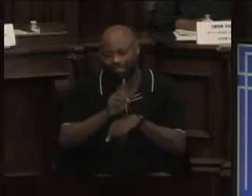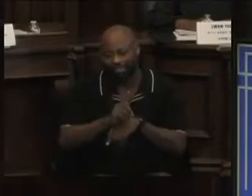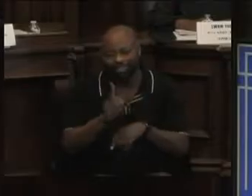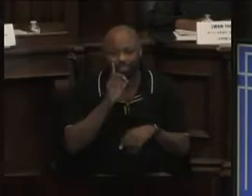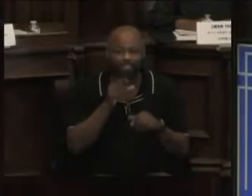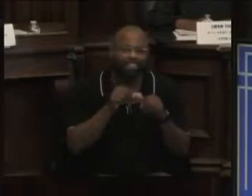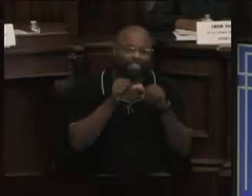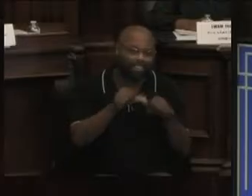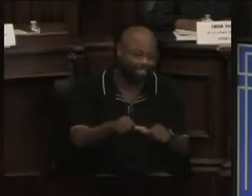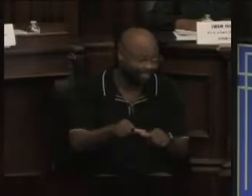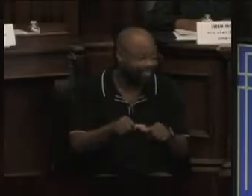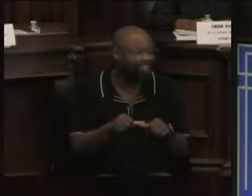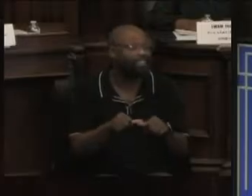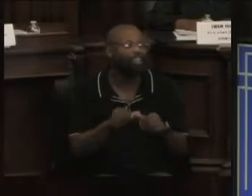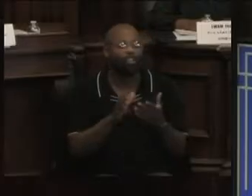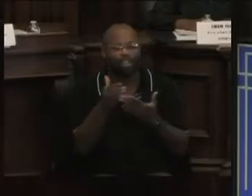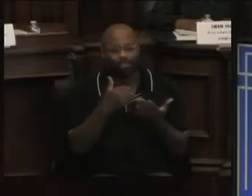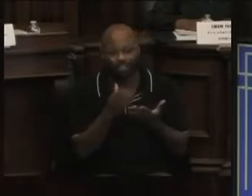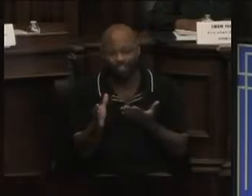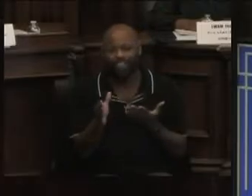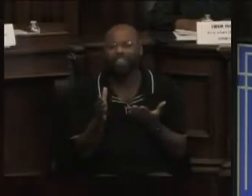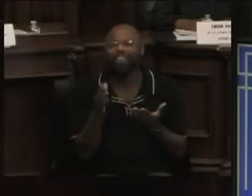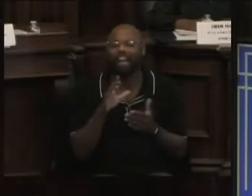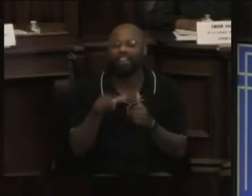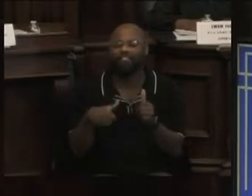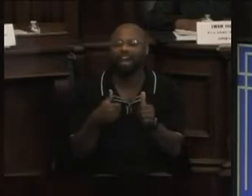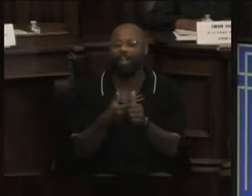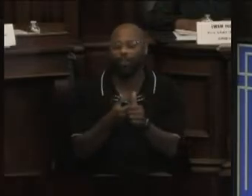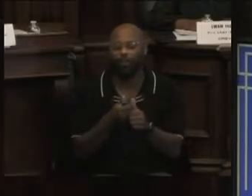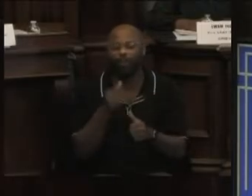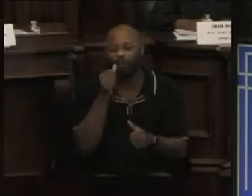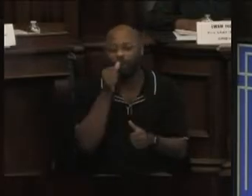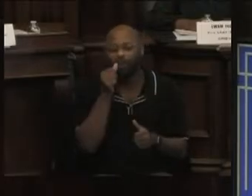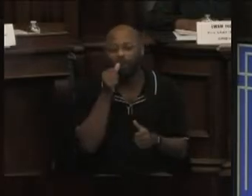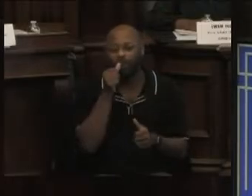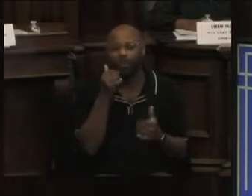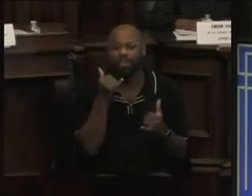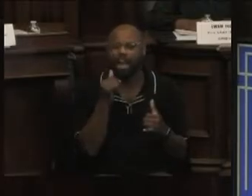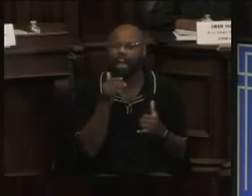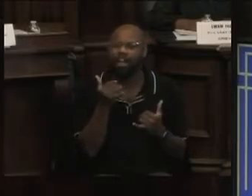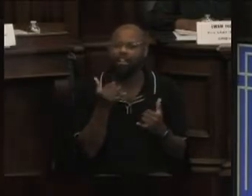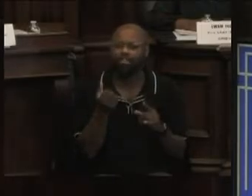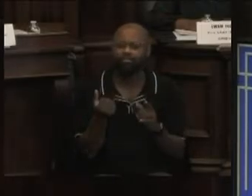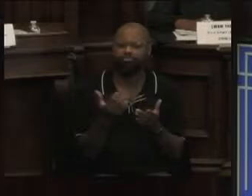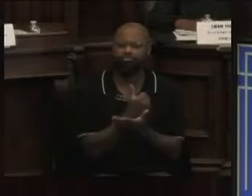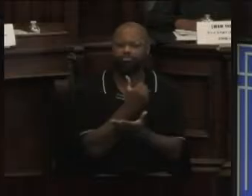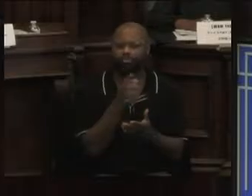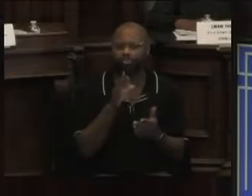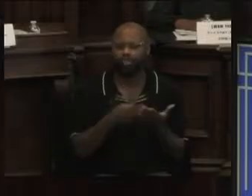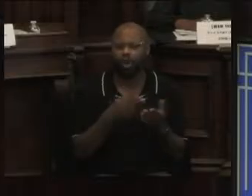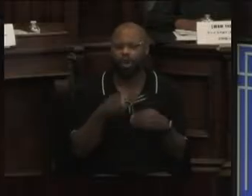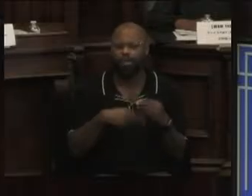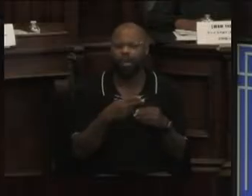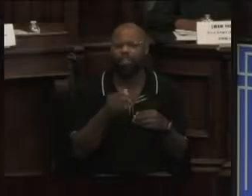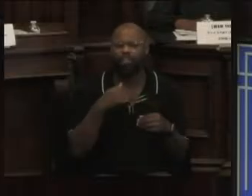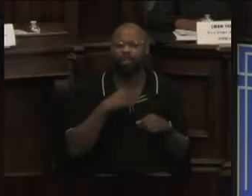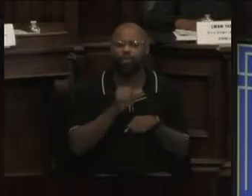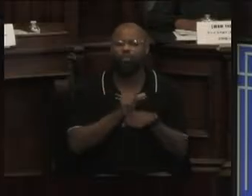unless you're McDonald's, but it's built through consistency, transparency and follow through.